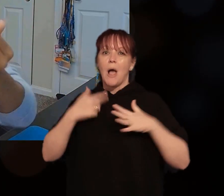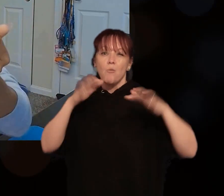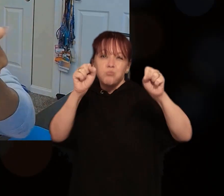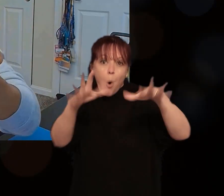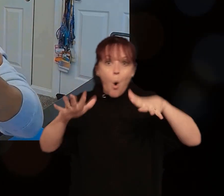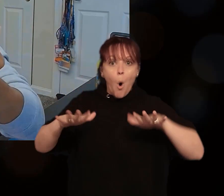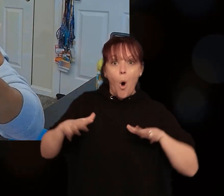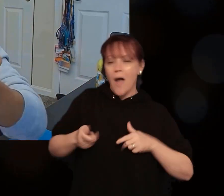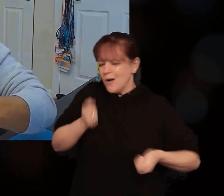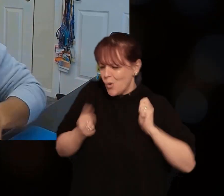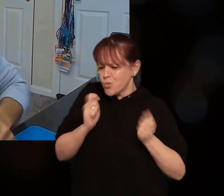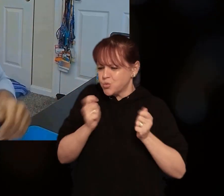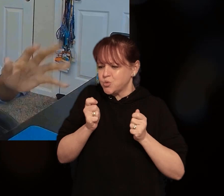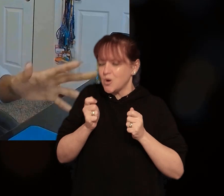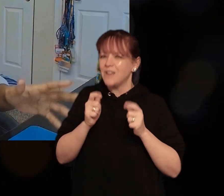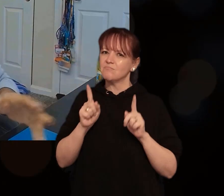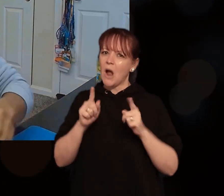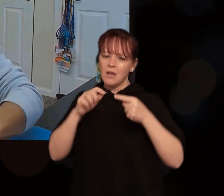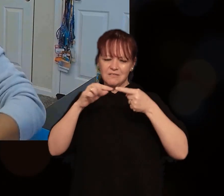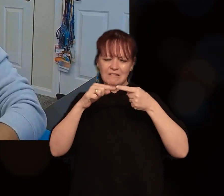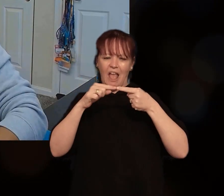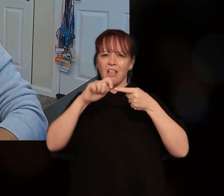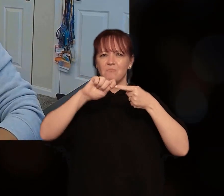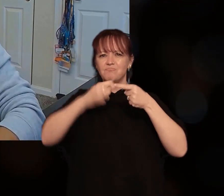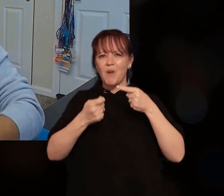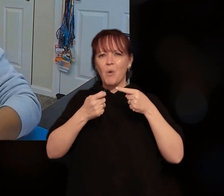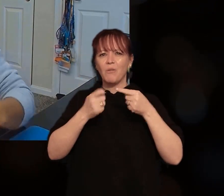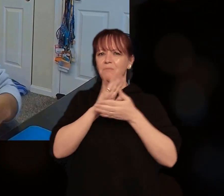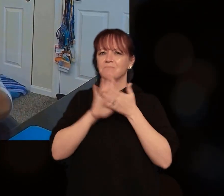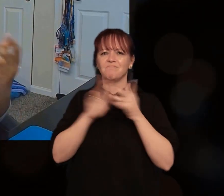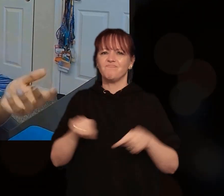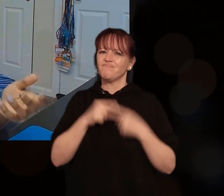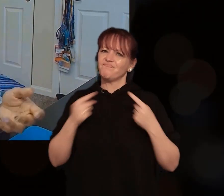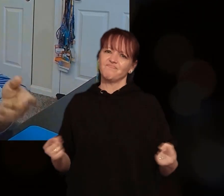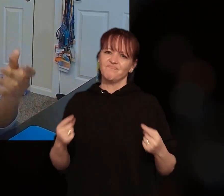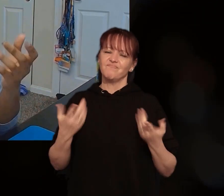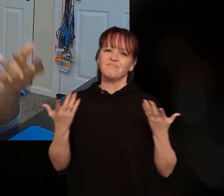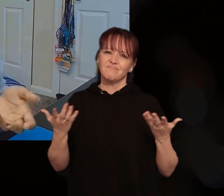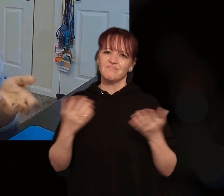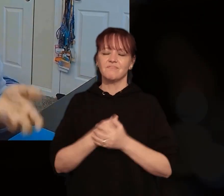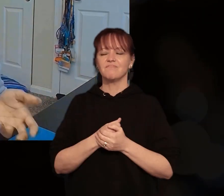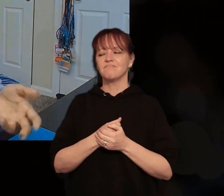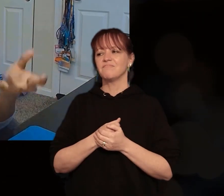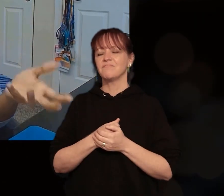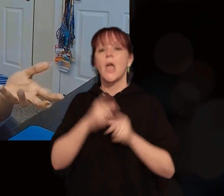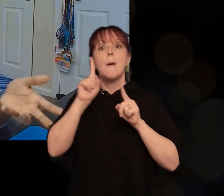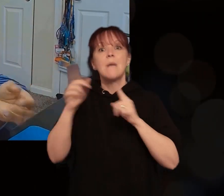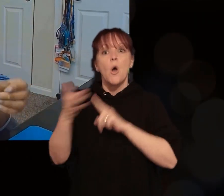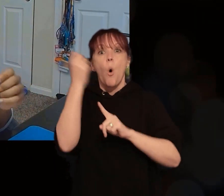but I broke a nail recently, so I can't do that this time. However, the winner for Best Comms and Marketing